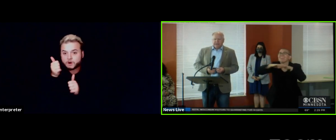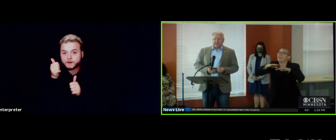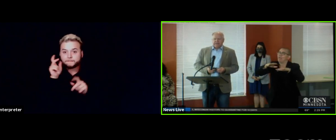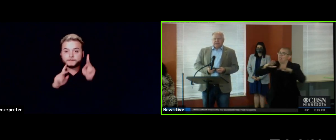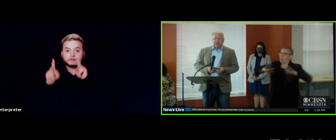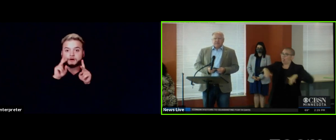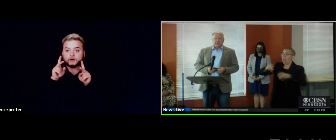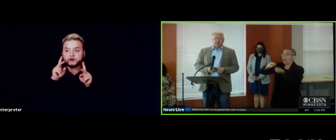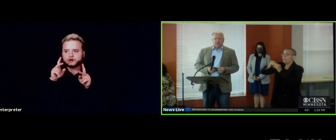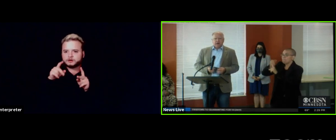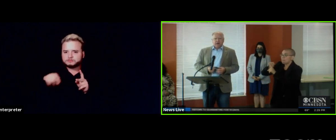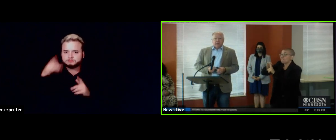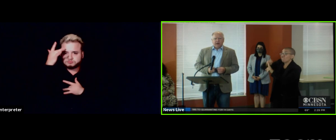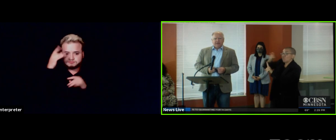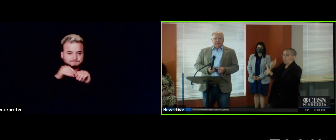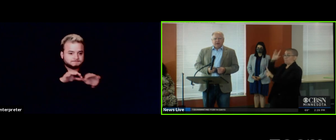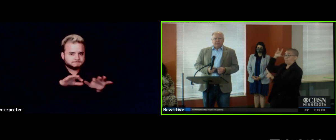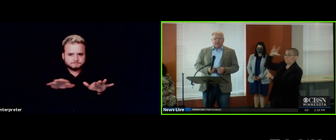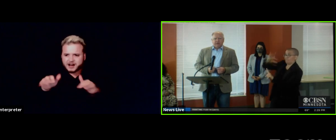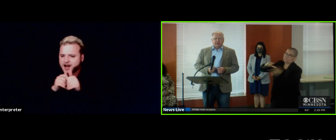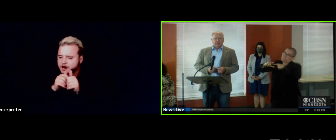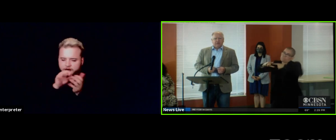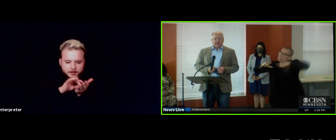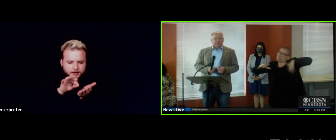yes that's a conversation that we're having. What I'm trying to do is, and I'll just be